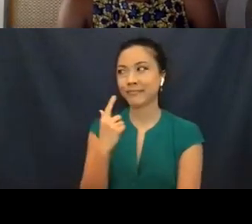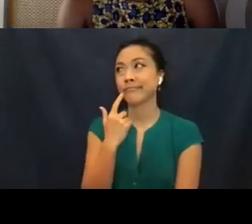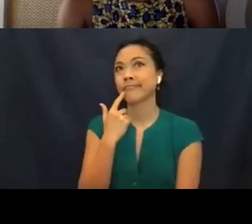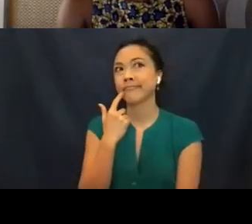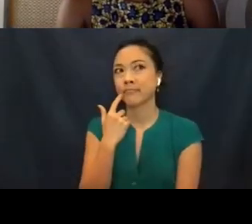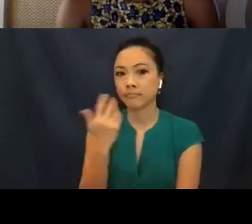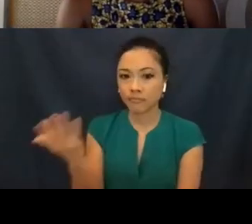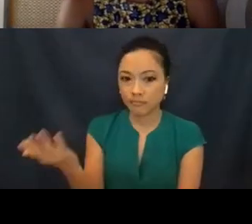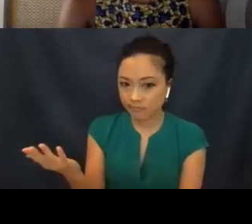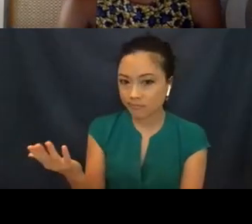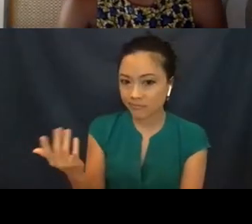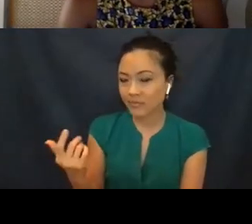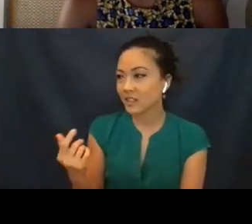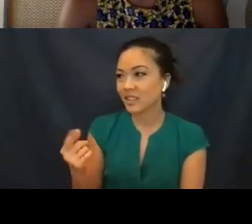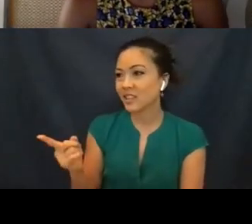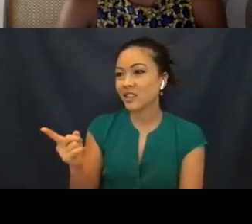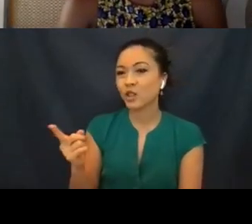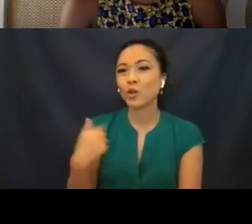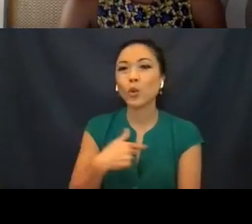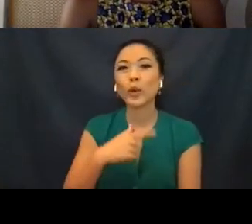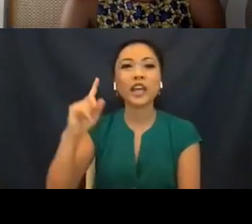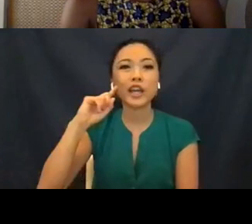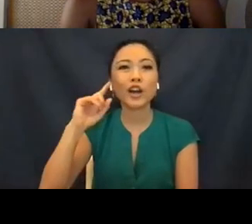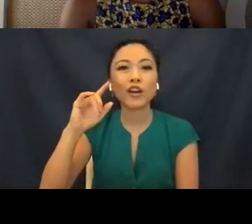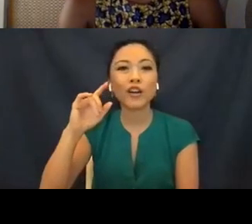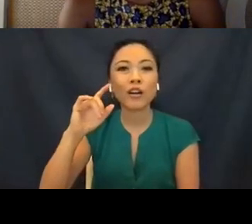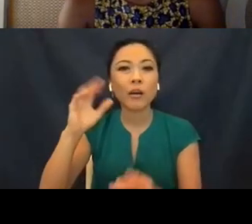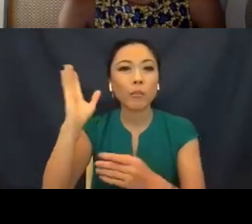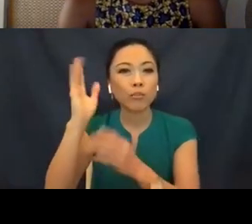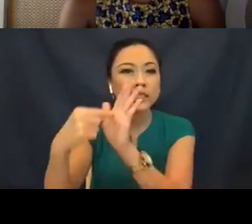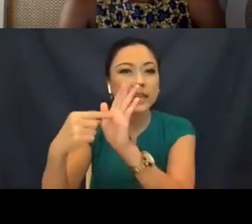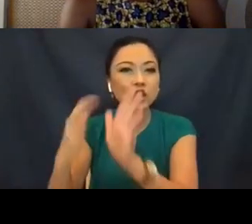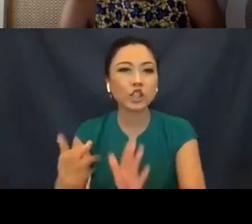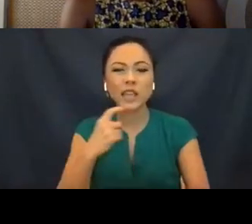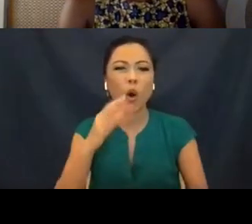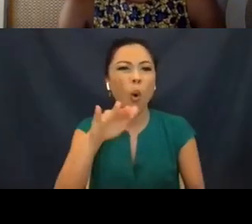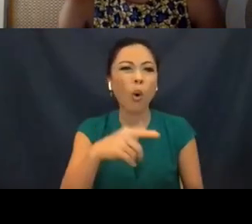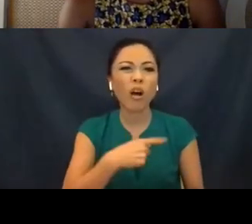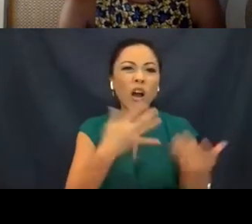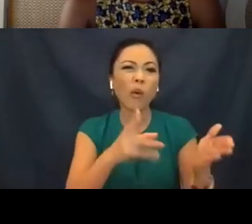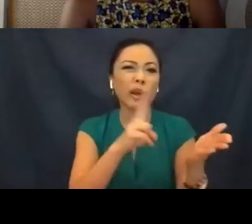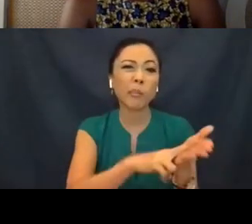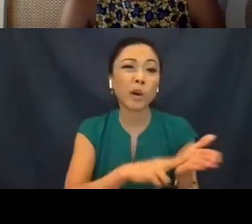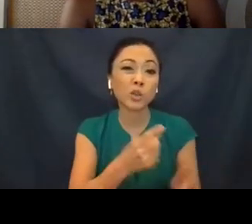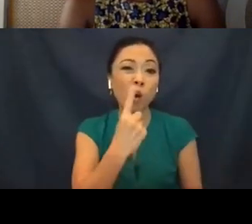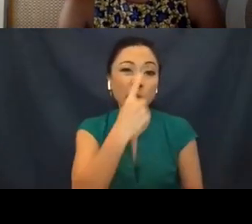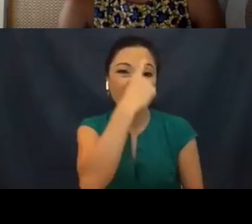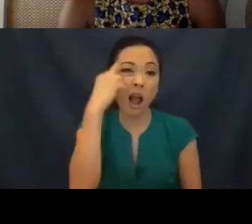my black company for the season or you can only get booked in February for black history